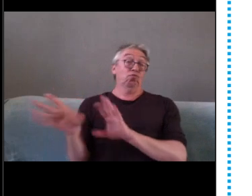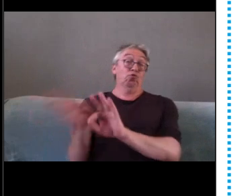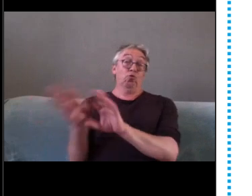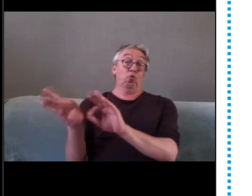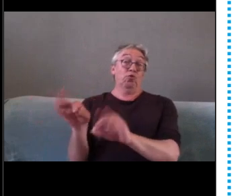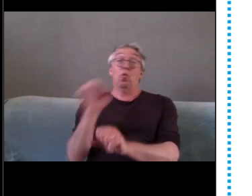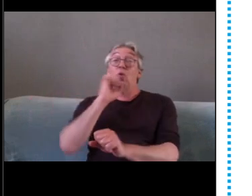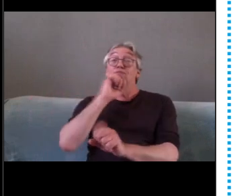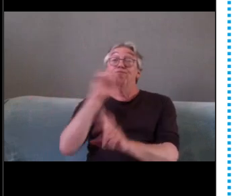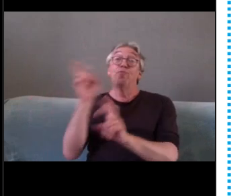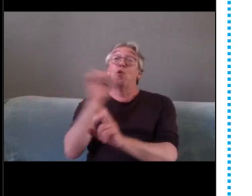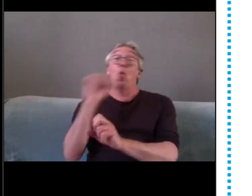Next slide, please